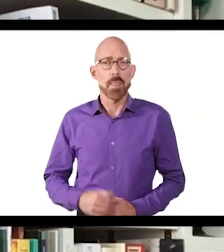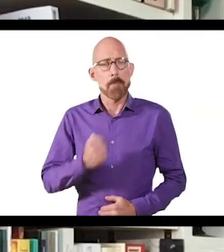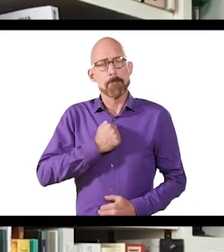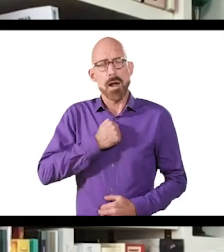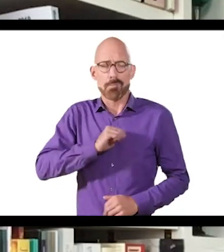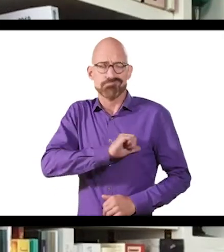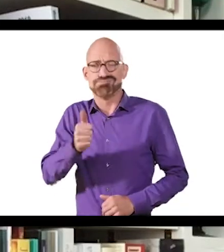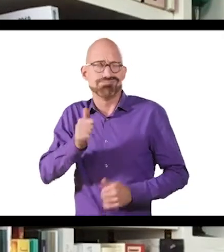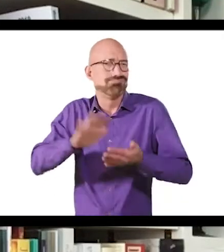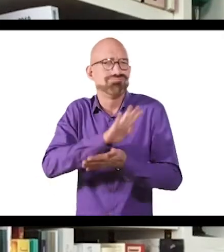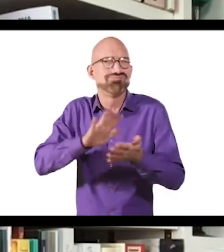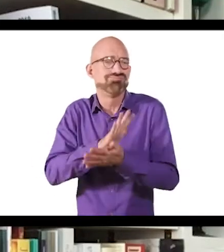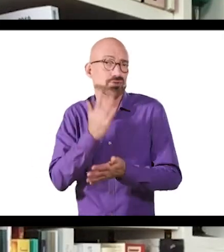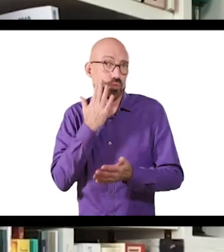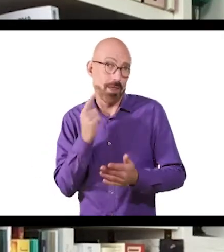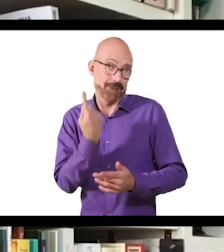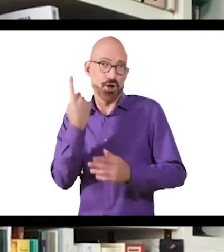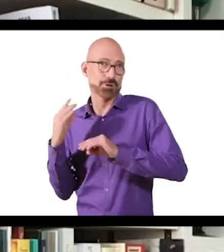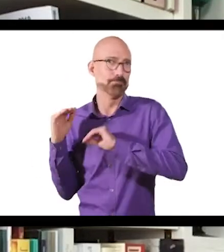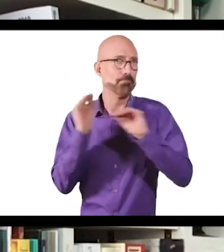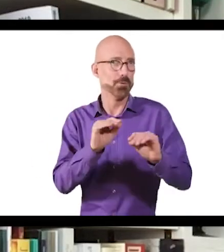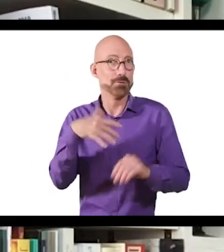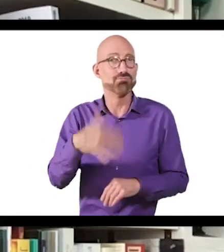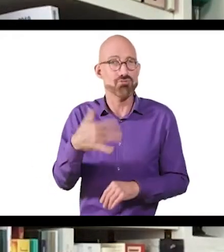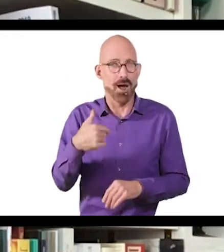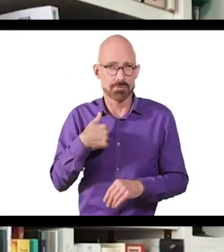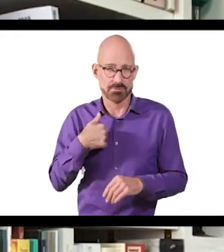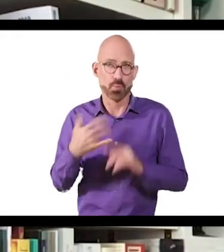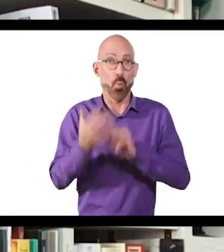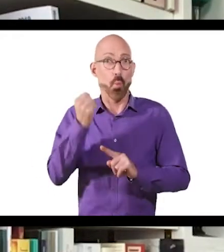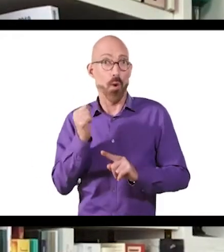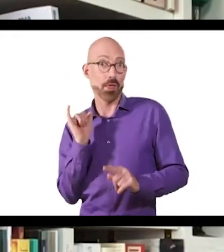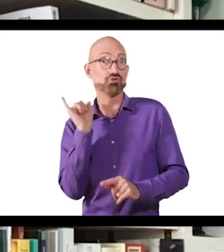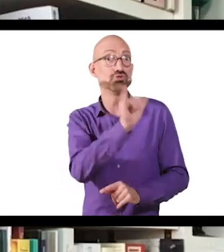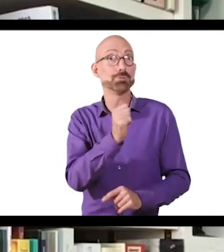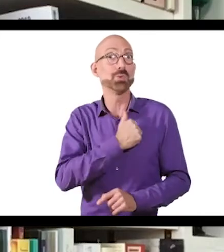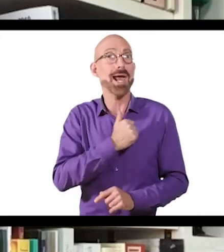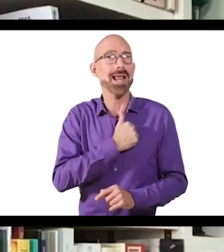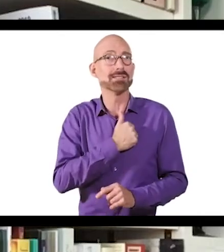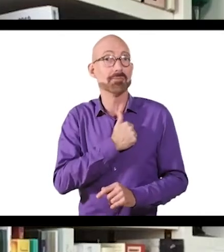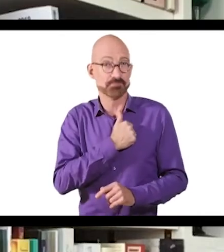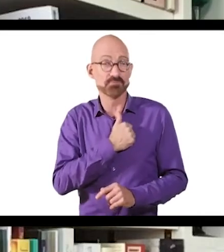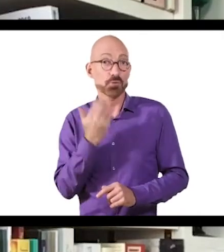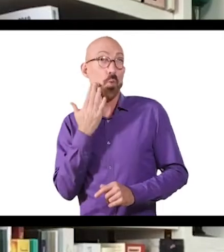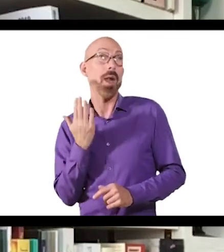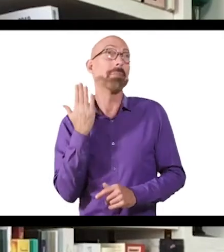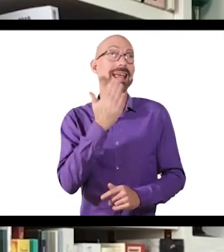One of my great joys when I first moved to Brighton was I won a trip to Canada. I went to Canada, it was very lucky.